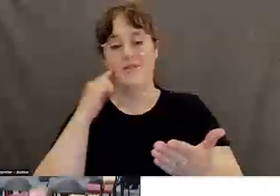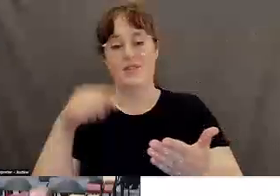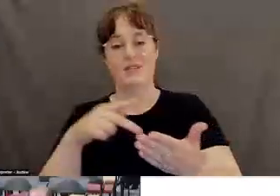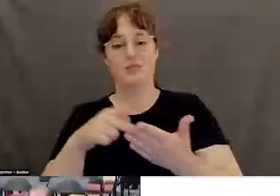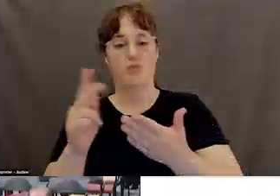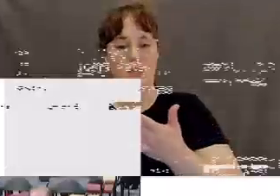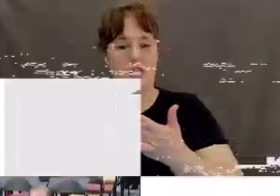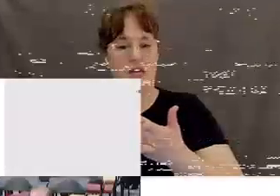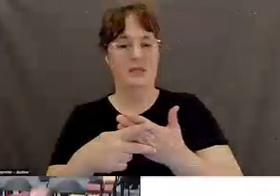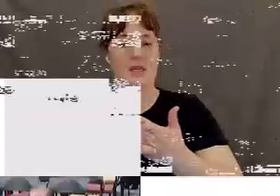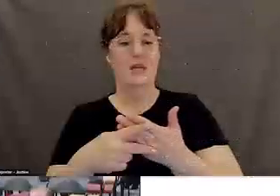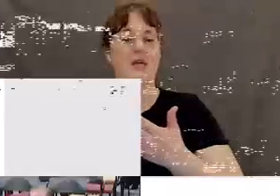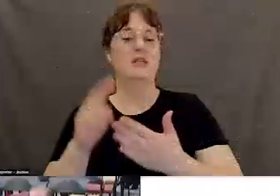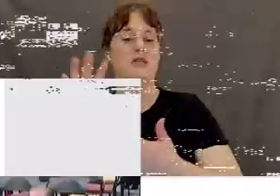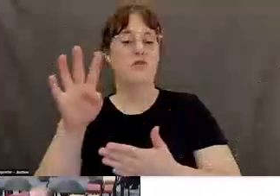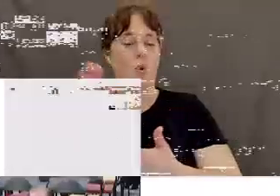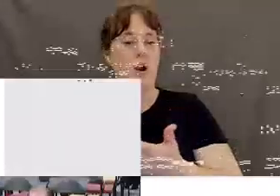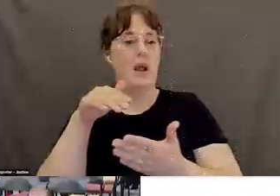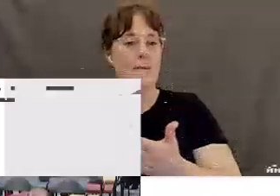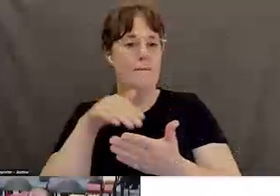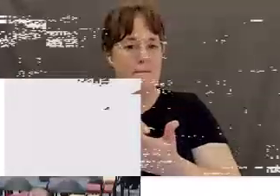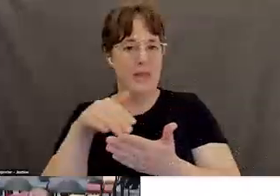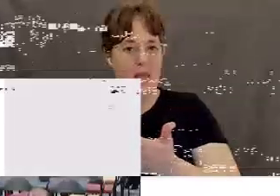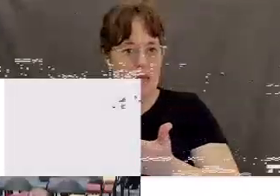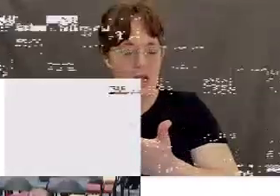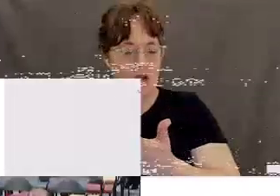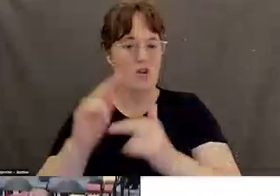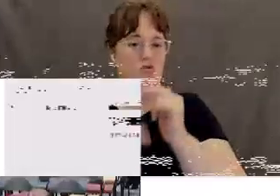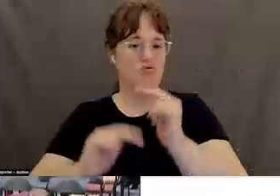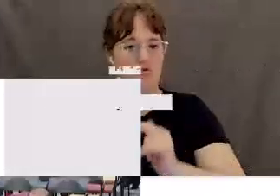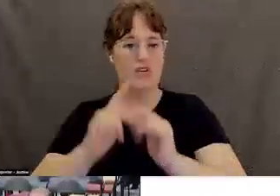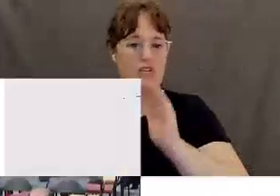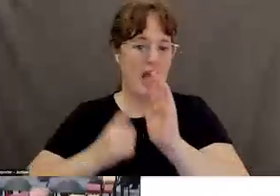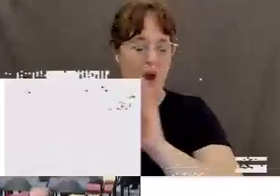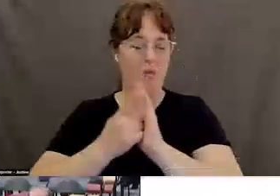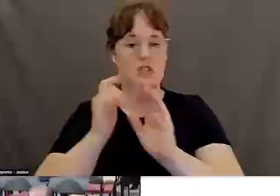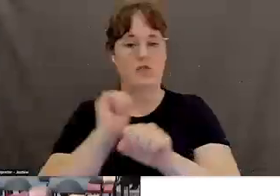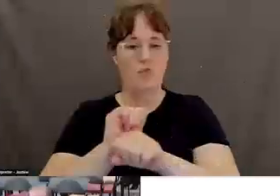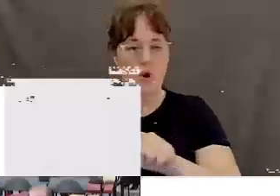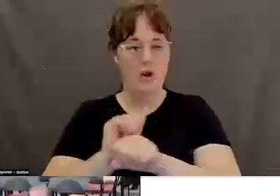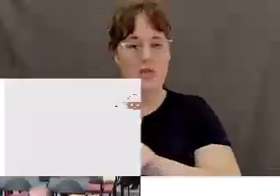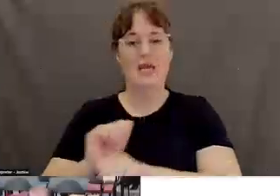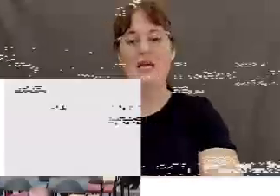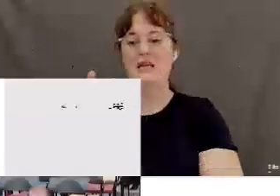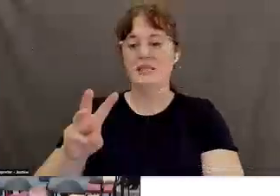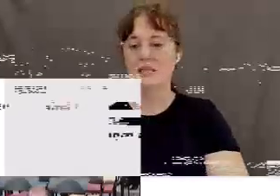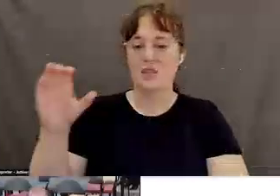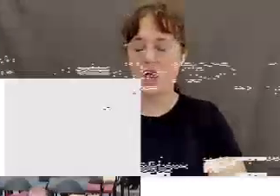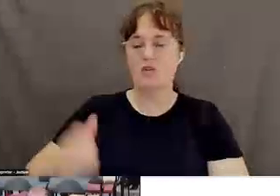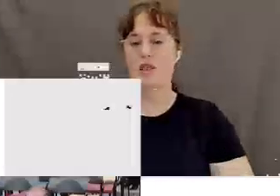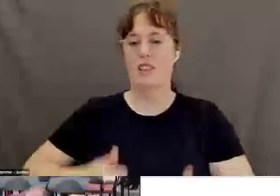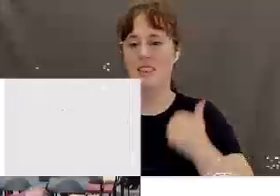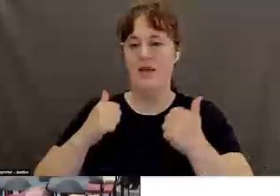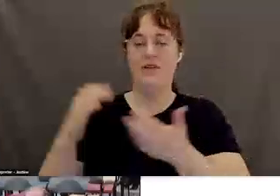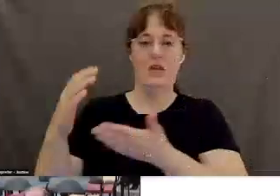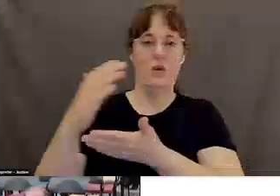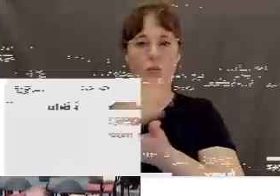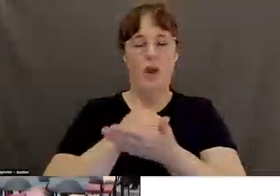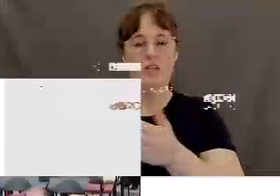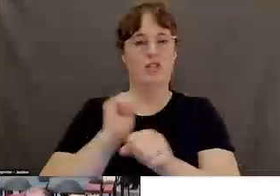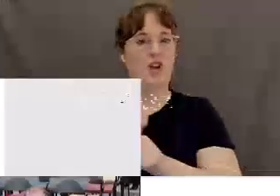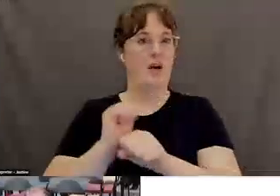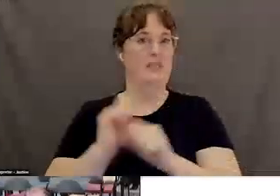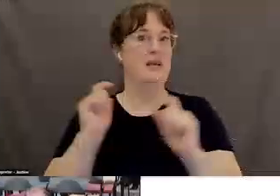Boardroom: construction hours of work in the region, as well as 600 living wage jobs. So this is a big project for the region, and we're pretty excited to get it going.